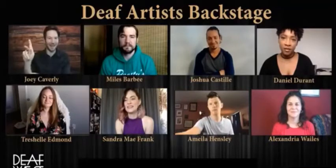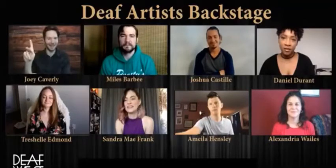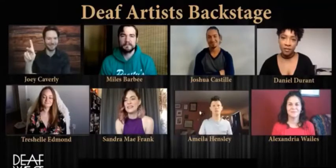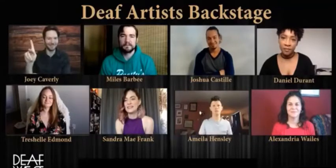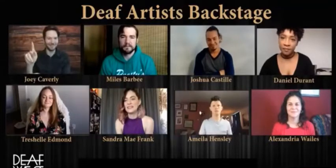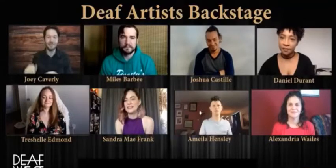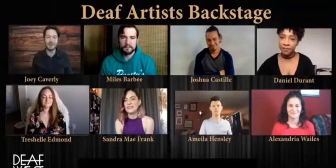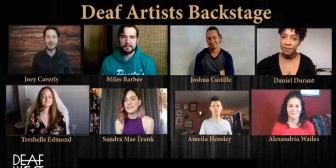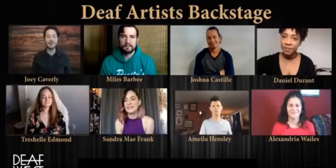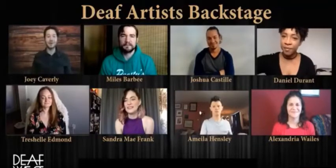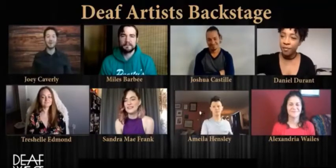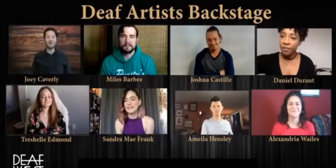and Hillary Baack.